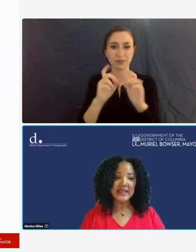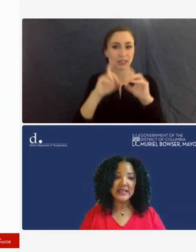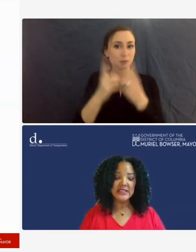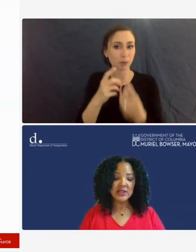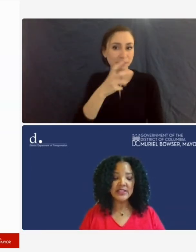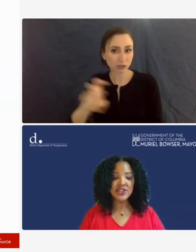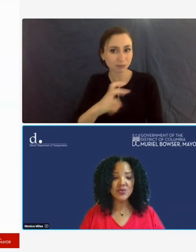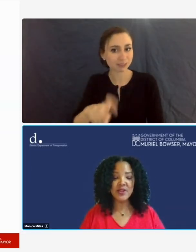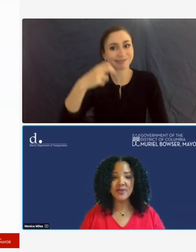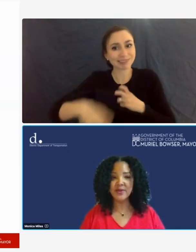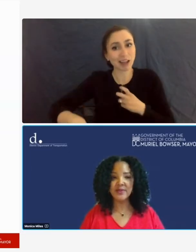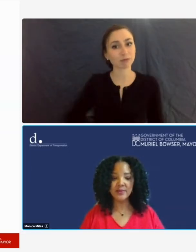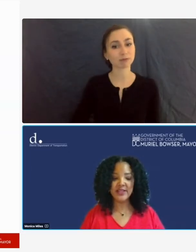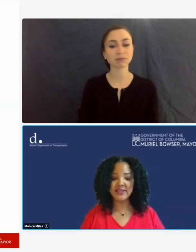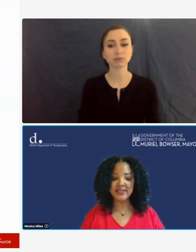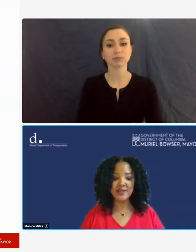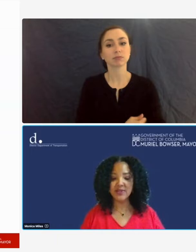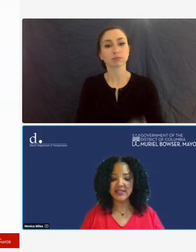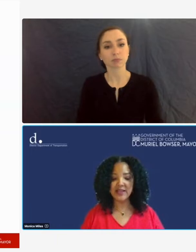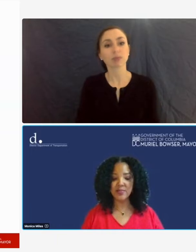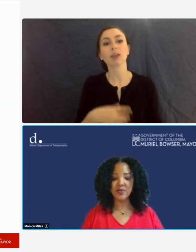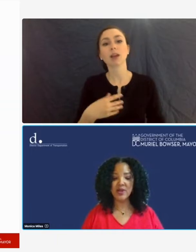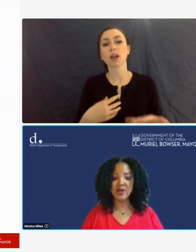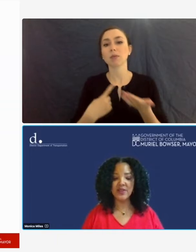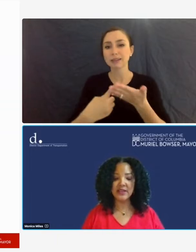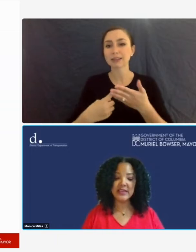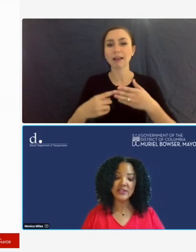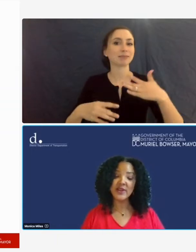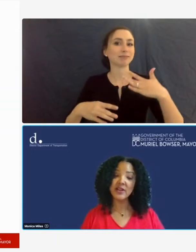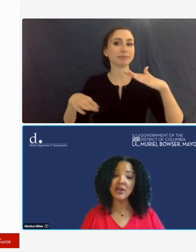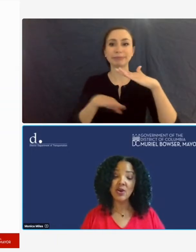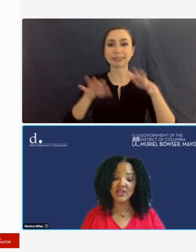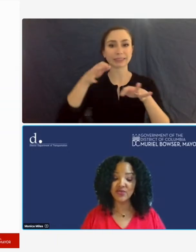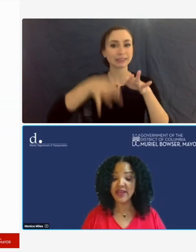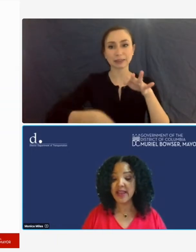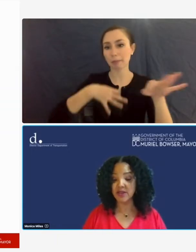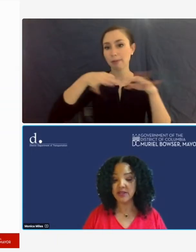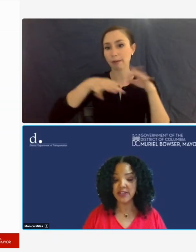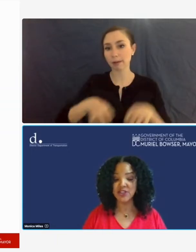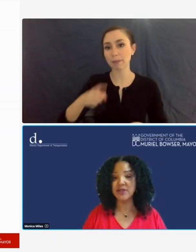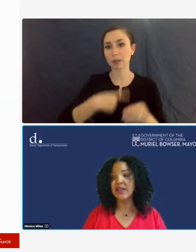so let's just walk through a real basic simple example of an indirect cost rate calculation